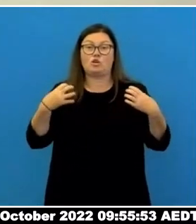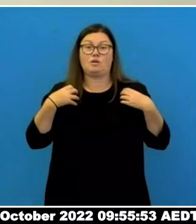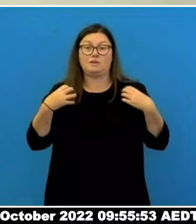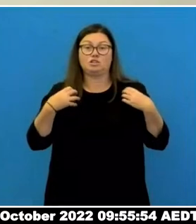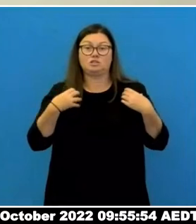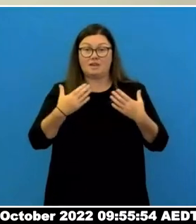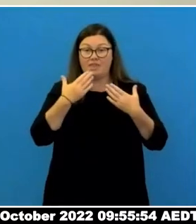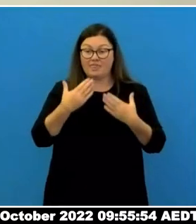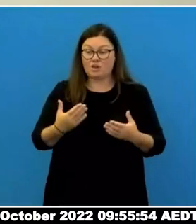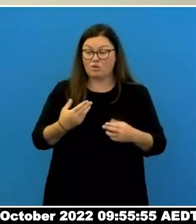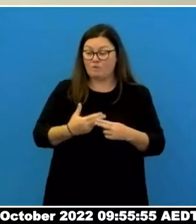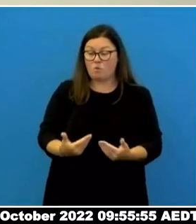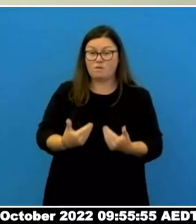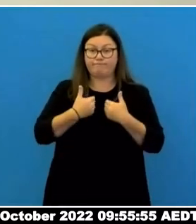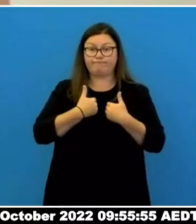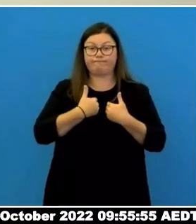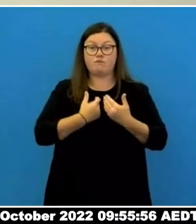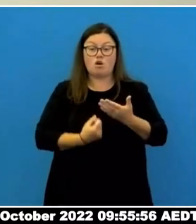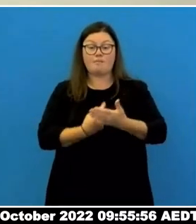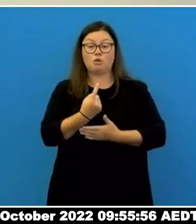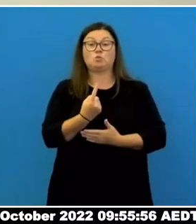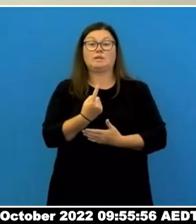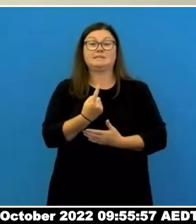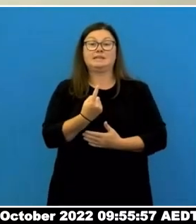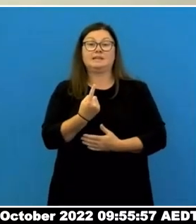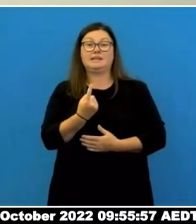in my 24 years of successful legal practice.